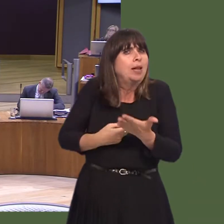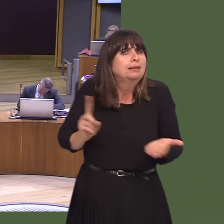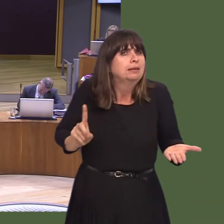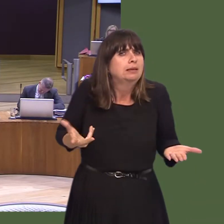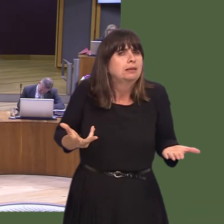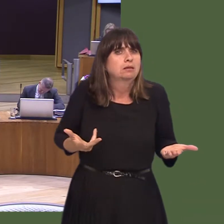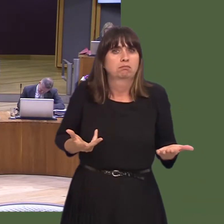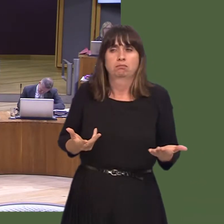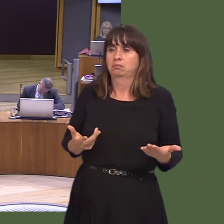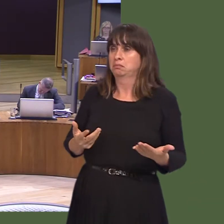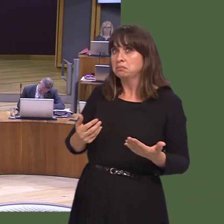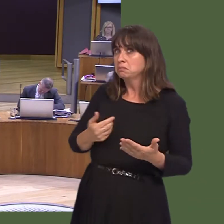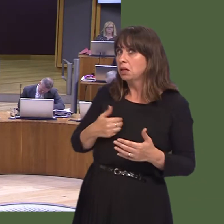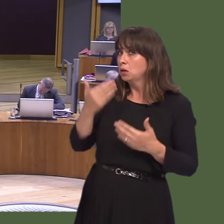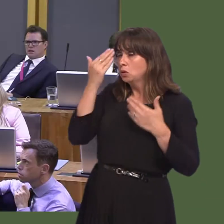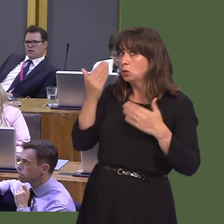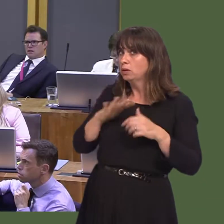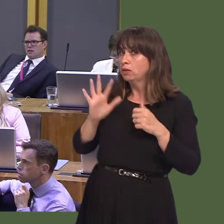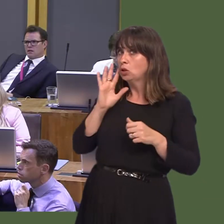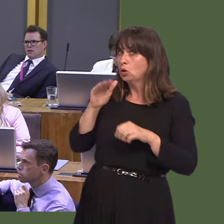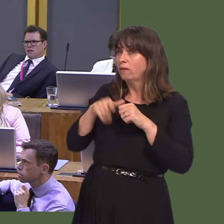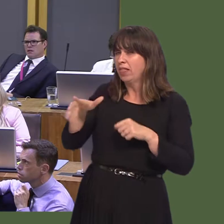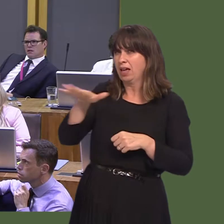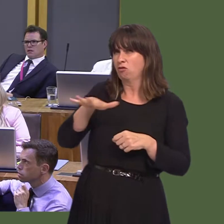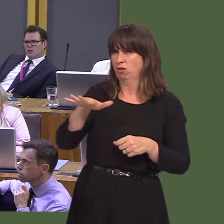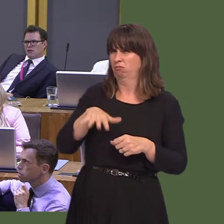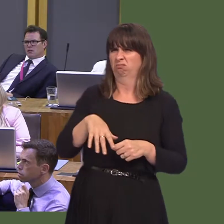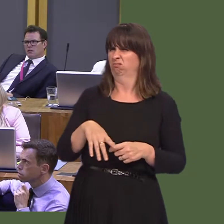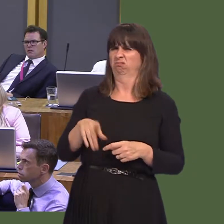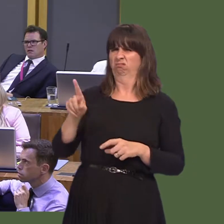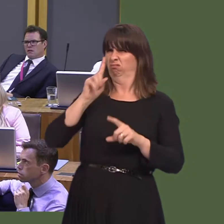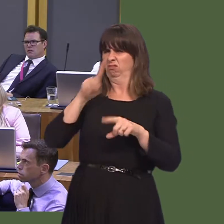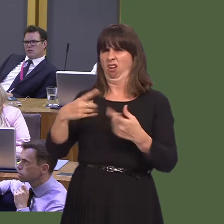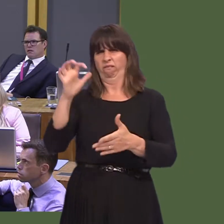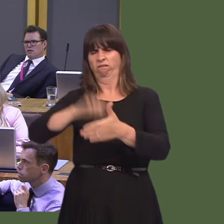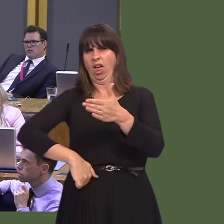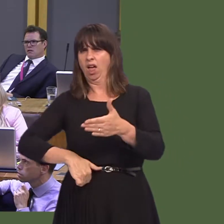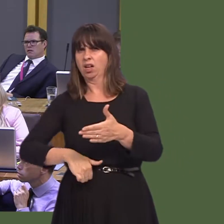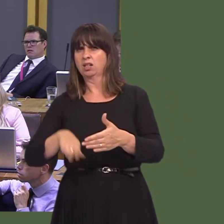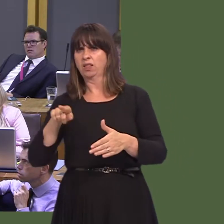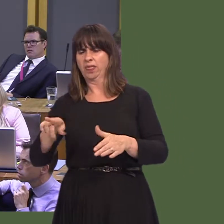Carwyn Jones AM: Well, I'm not aware of the area of land he's talking about, but, certainly, I cannot see any legal way in which people can have money extorted from them simply because